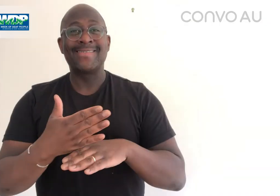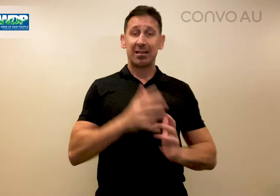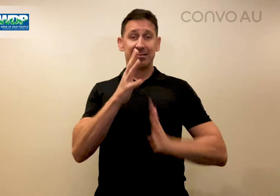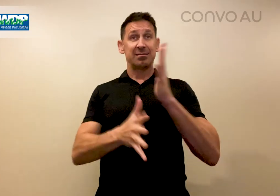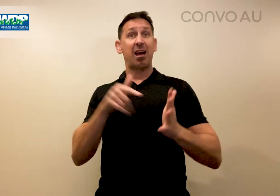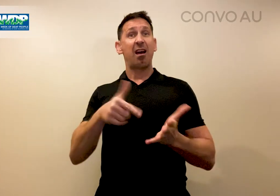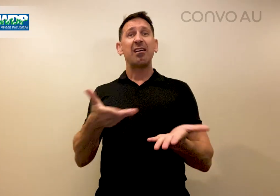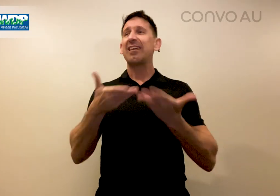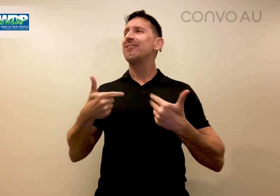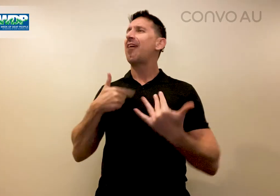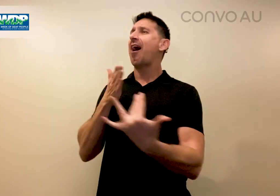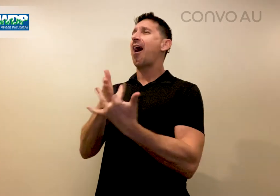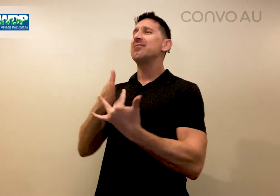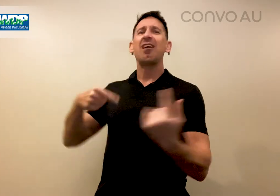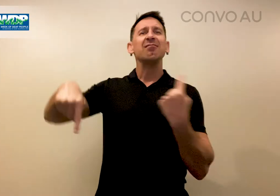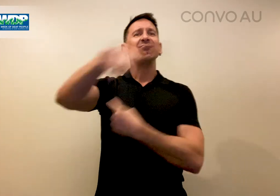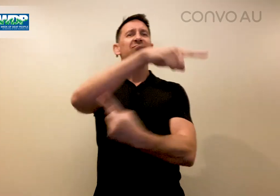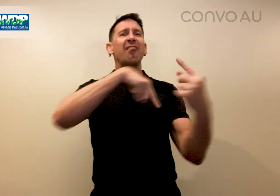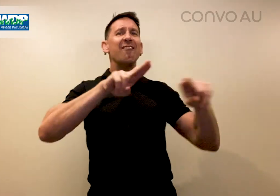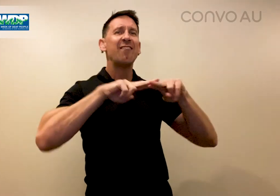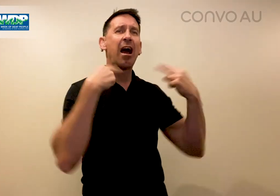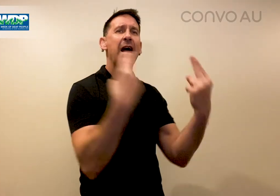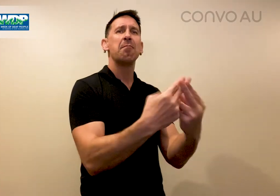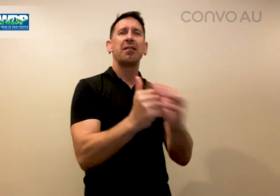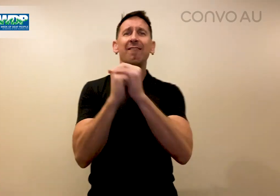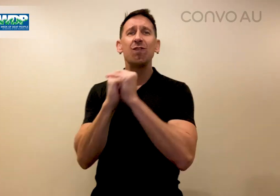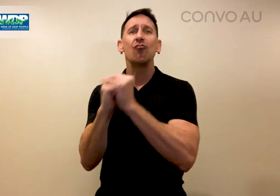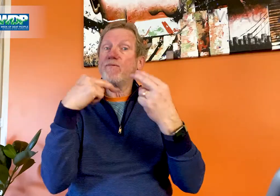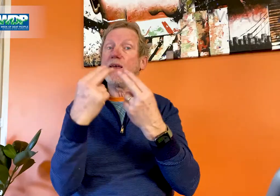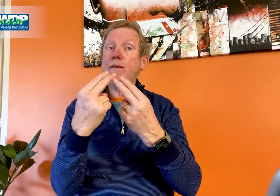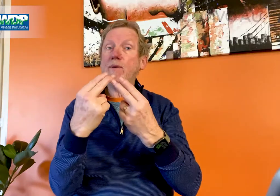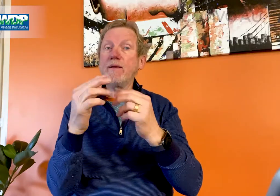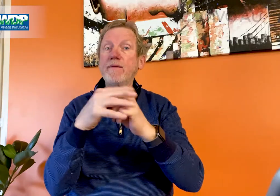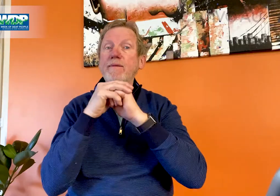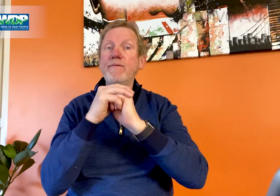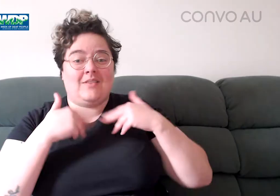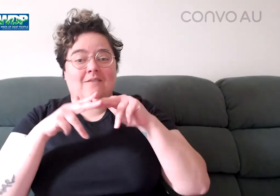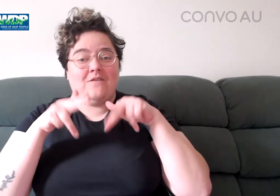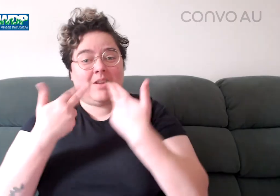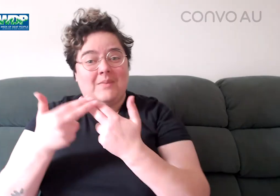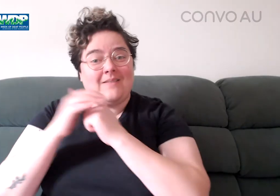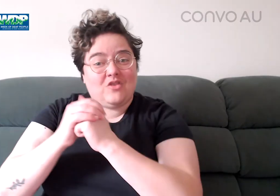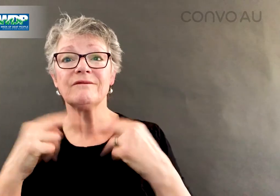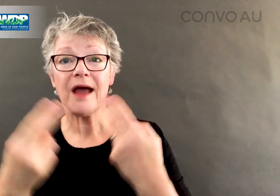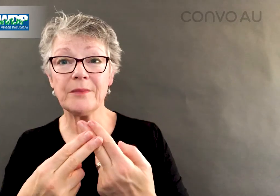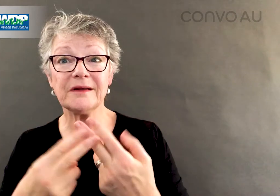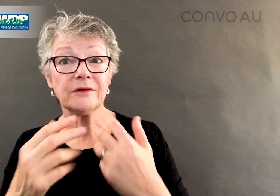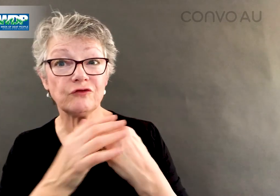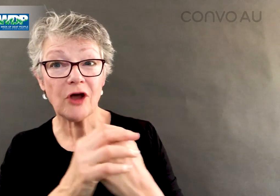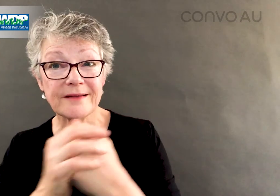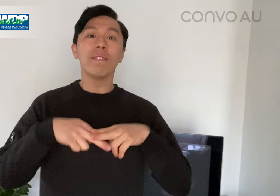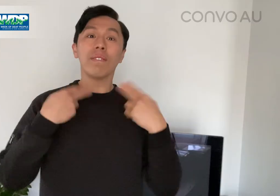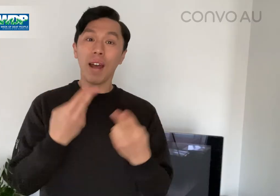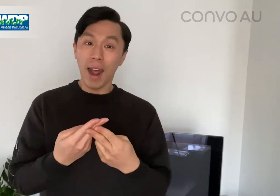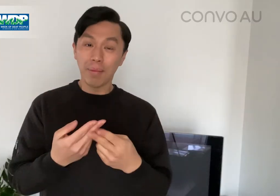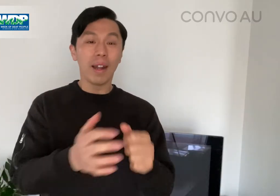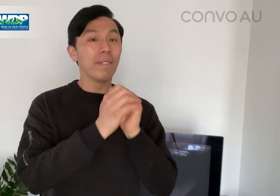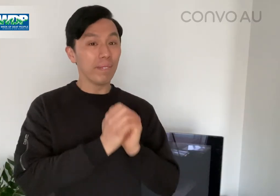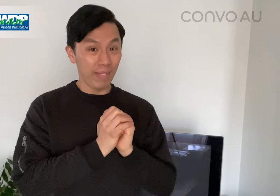To sign gives us family and friends.